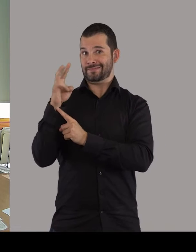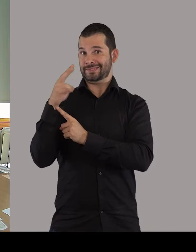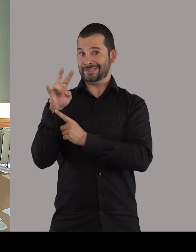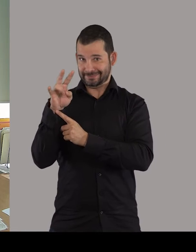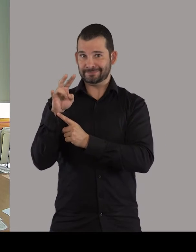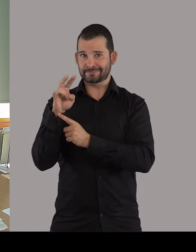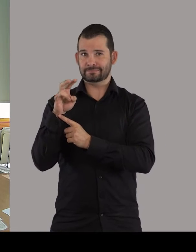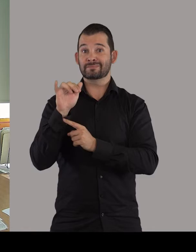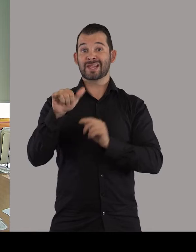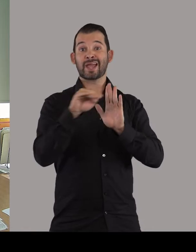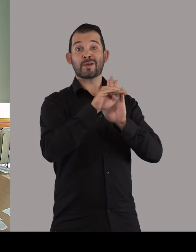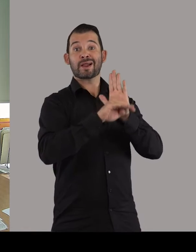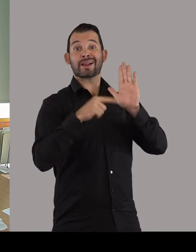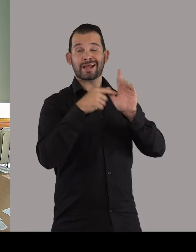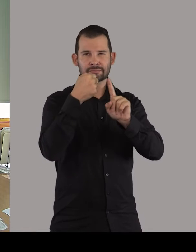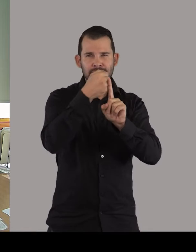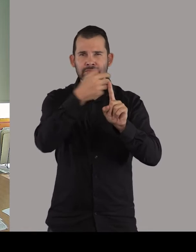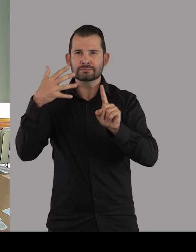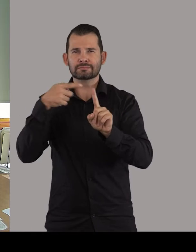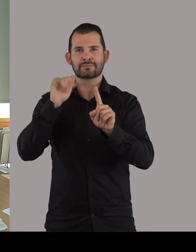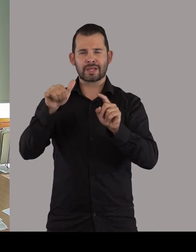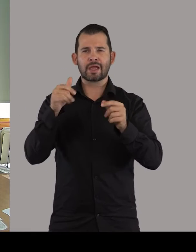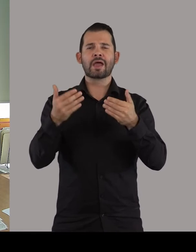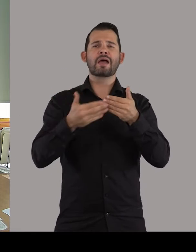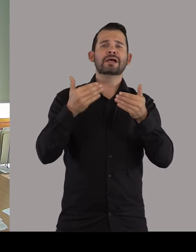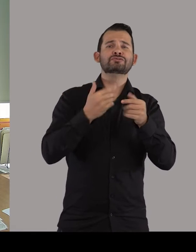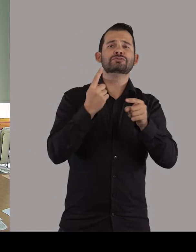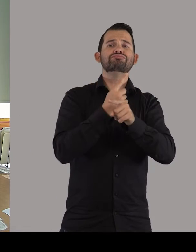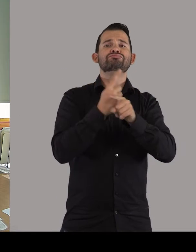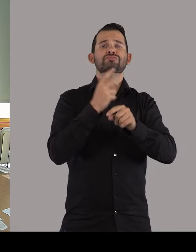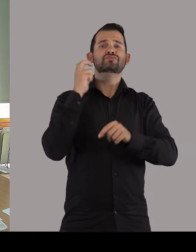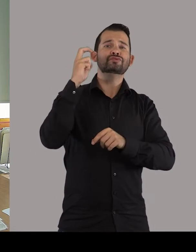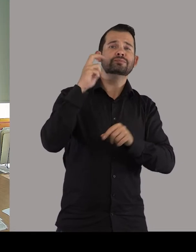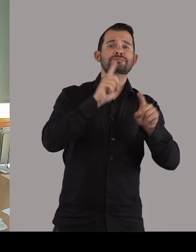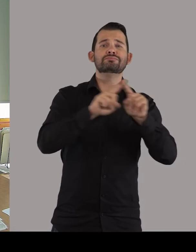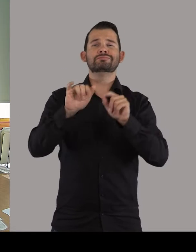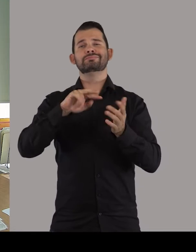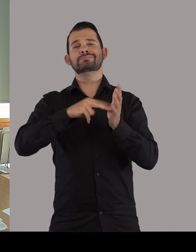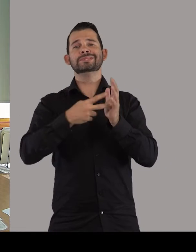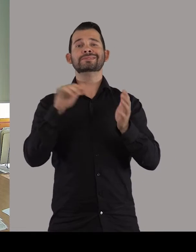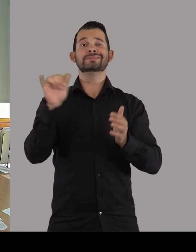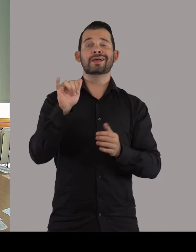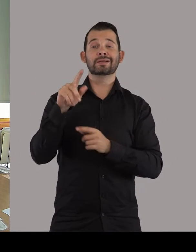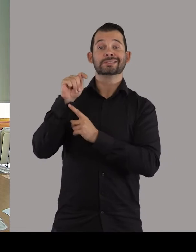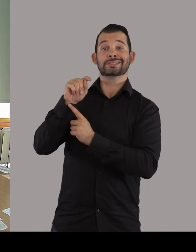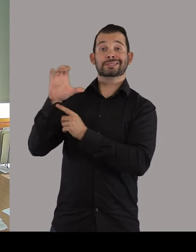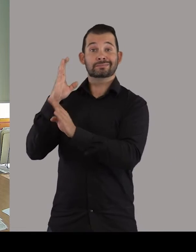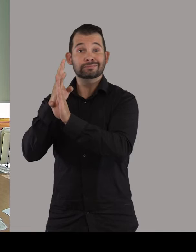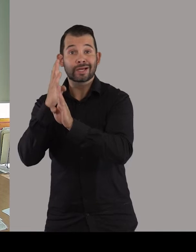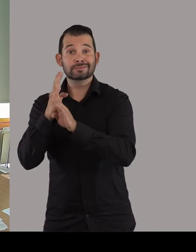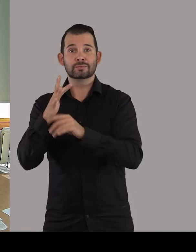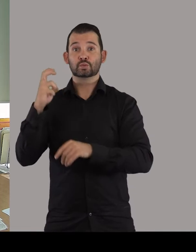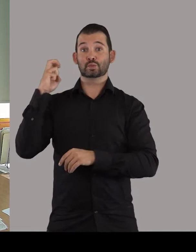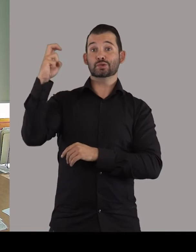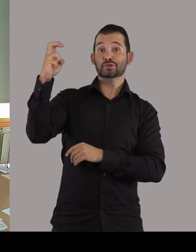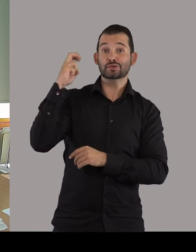regulations in 2017. These regulations outline that conventional transportation, which means TTC buses,